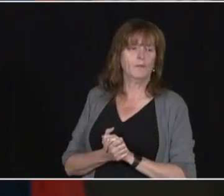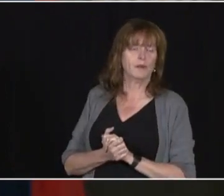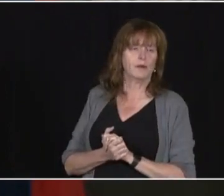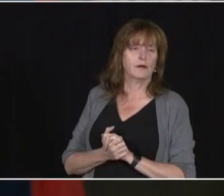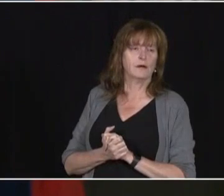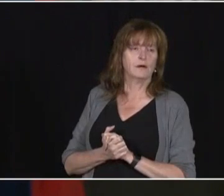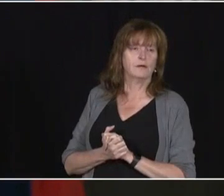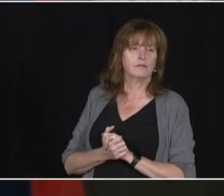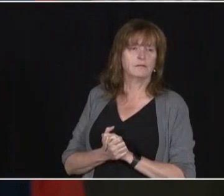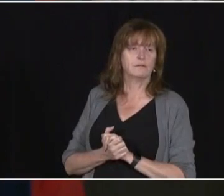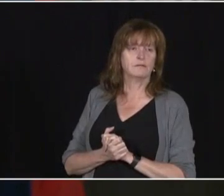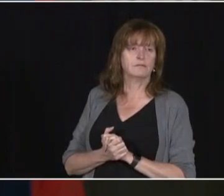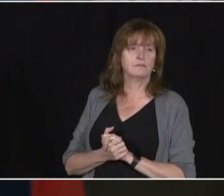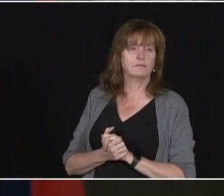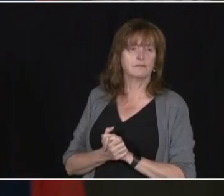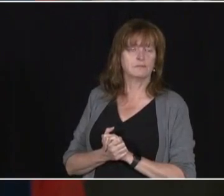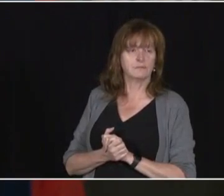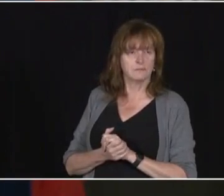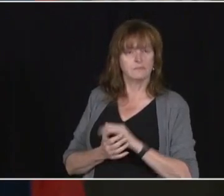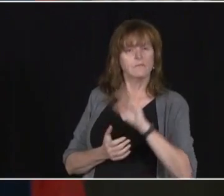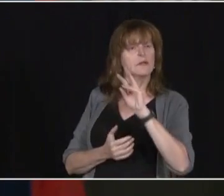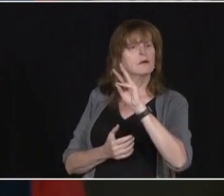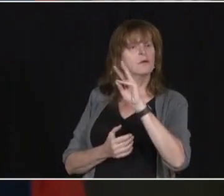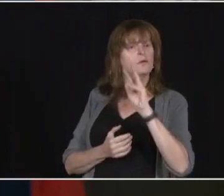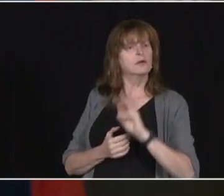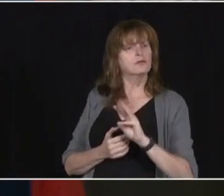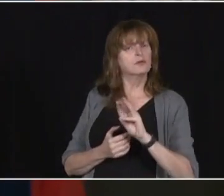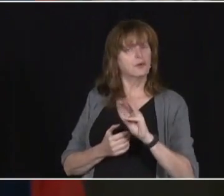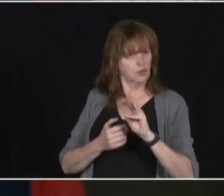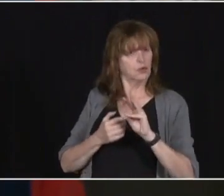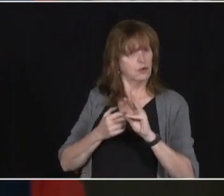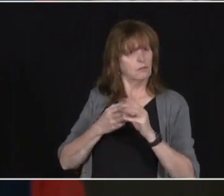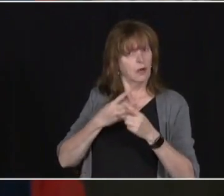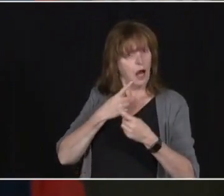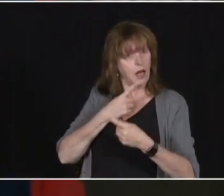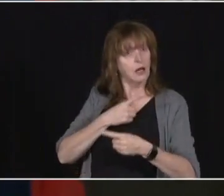The health unit in Windsor has announced today that it will start random COVID-19 testing